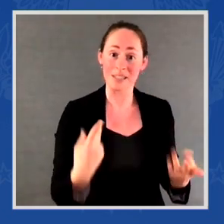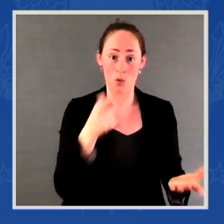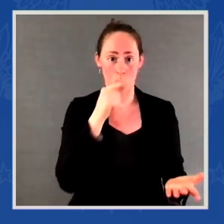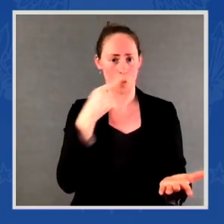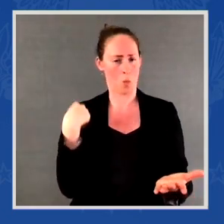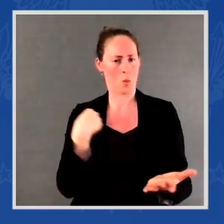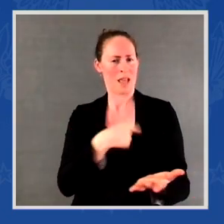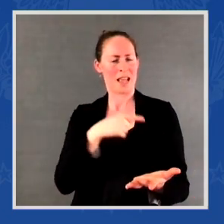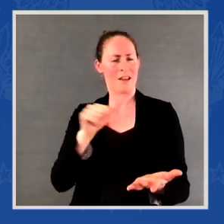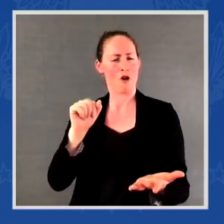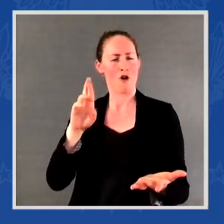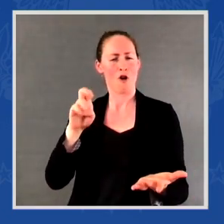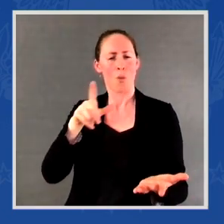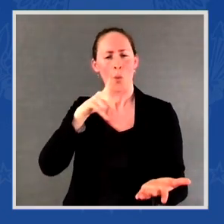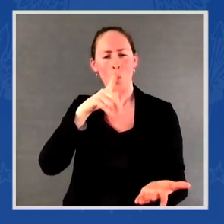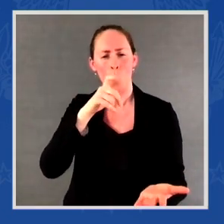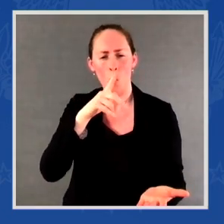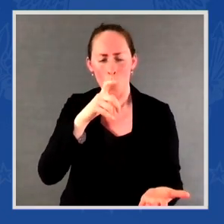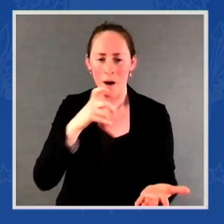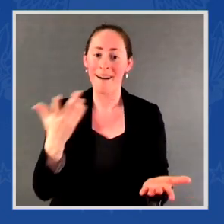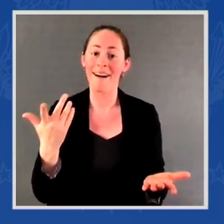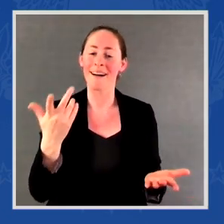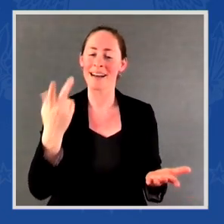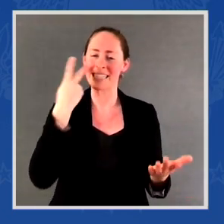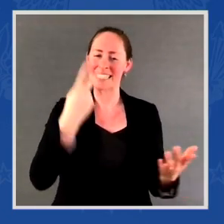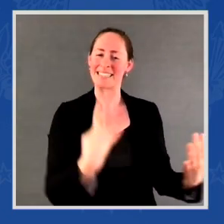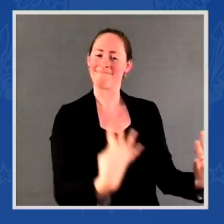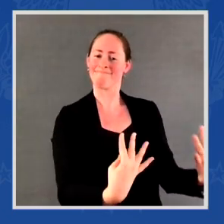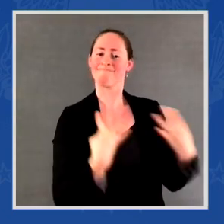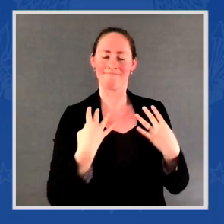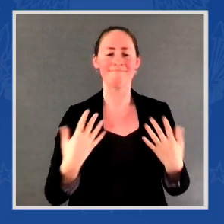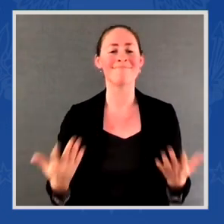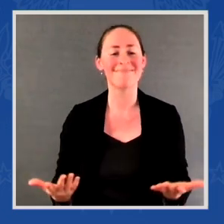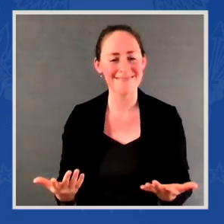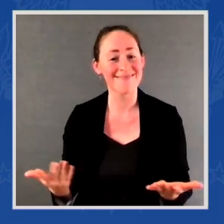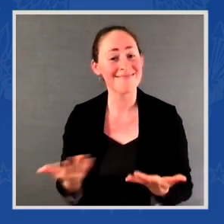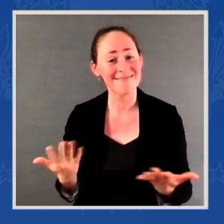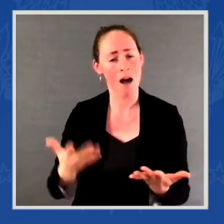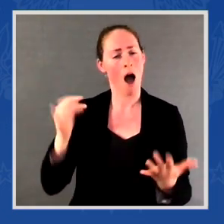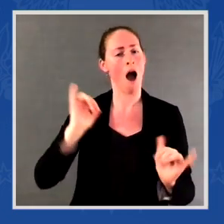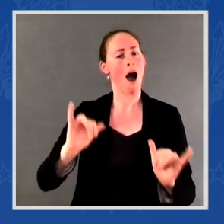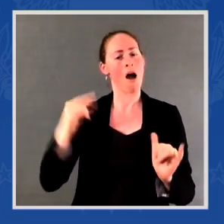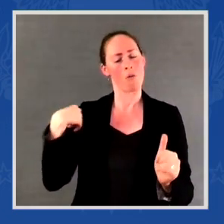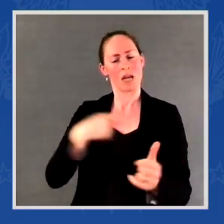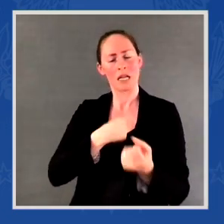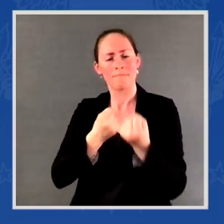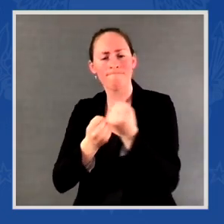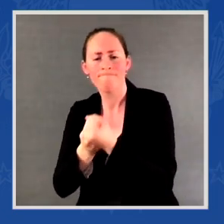here in Raleigh and in communities across America, that we're going to win this fight. Look at the progress we made so far.